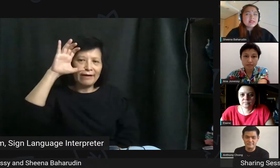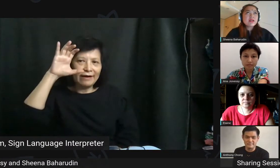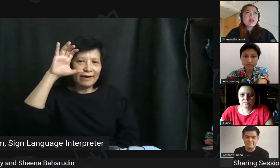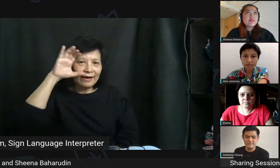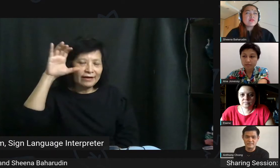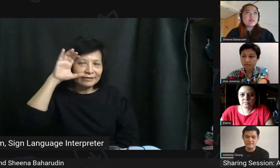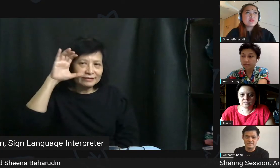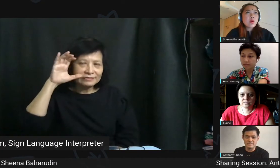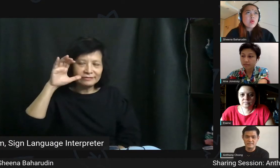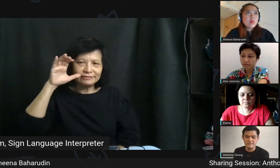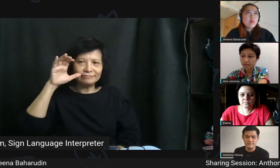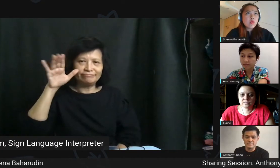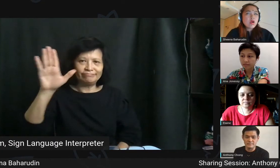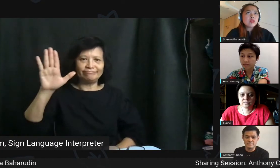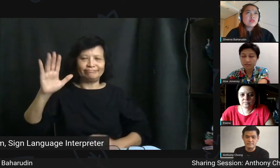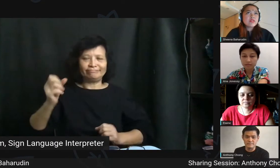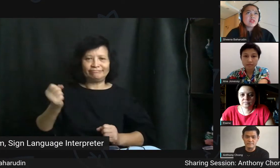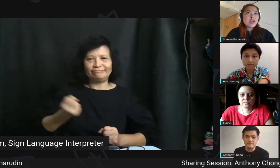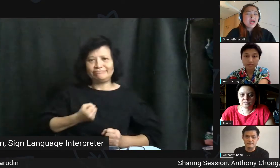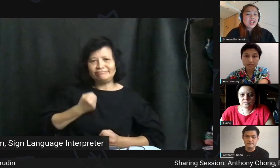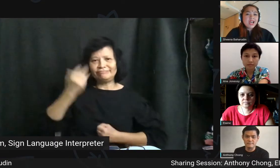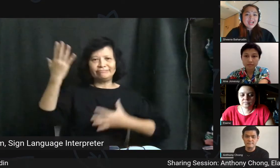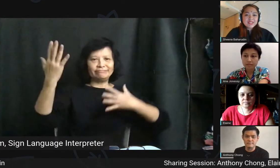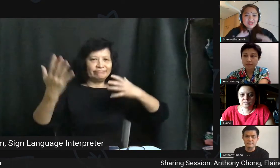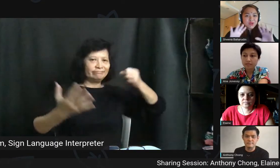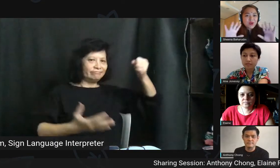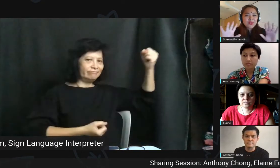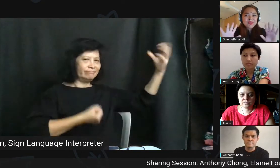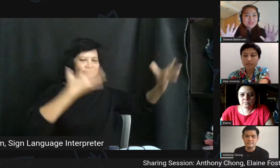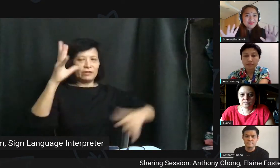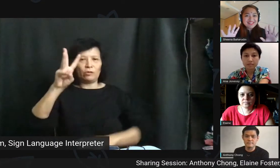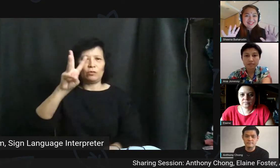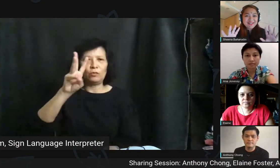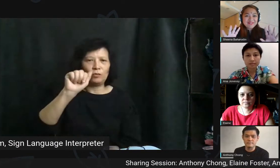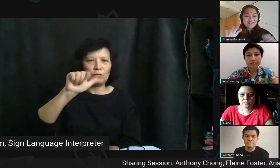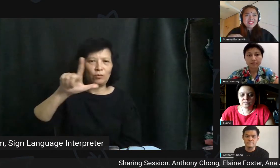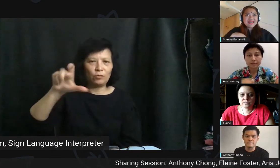of the poem "Walls", I just told myself